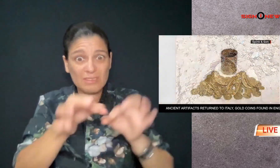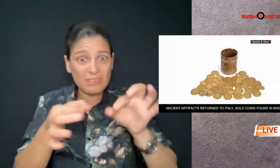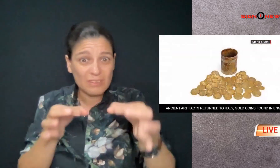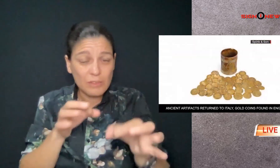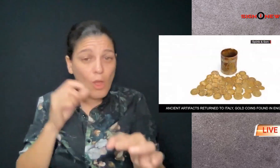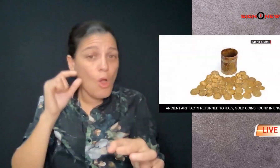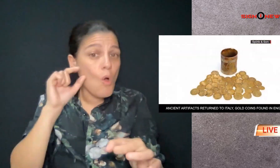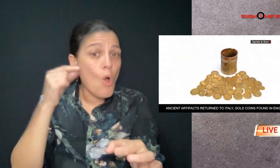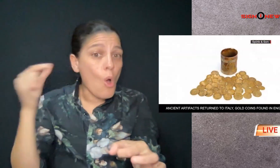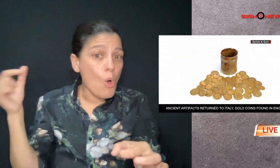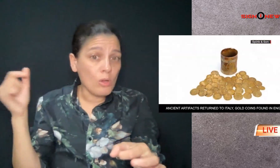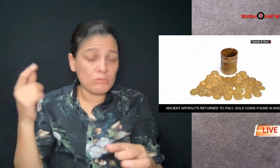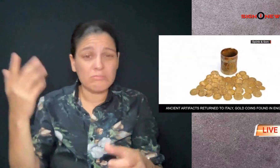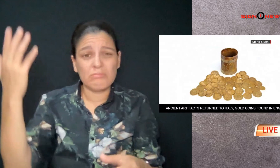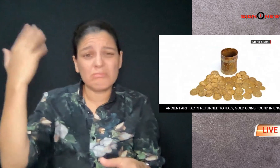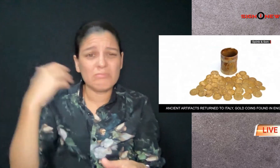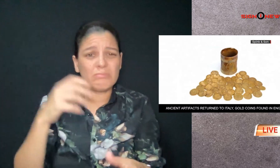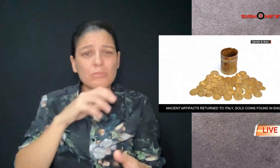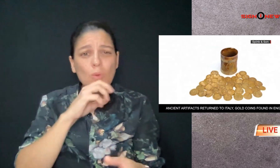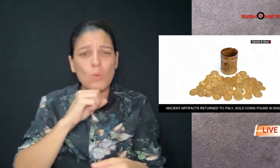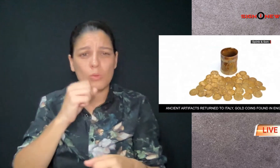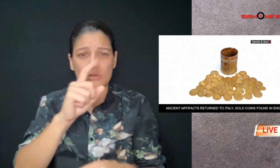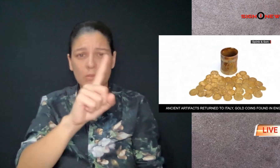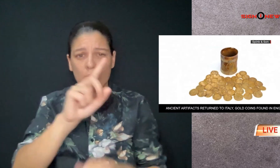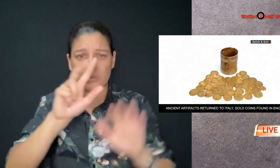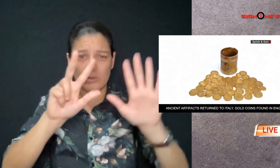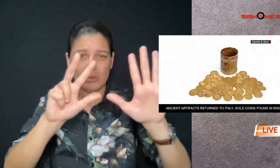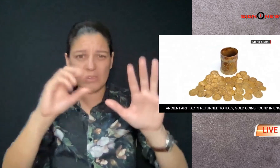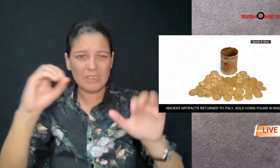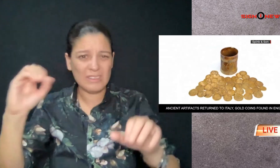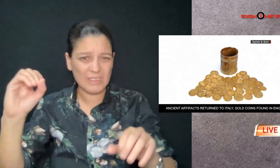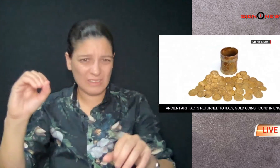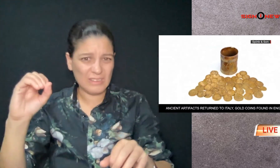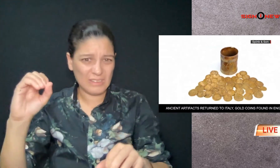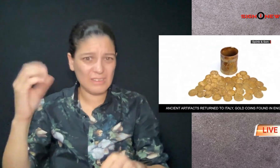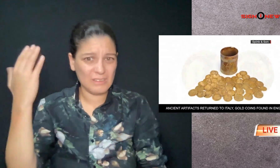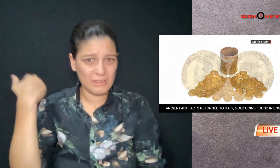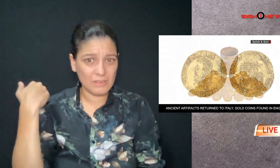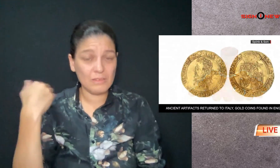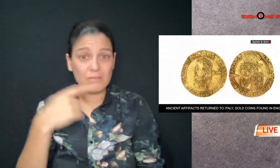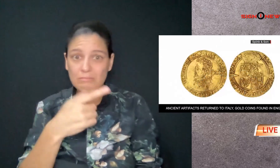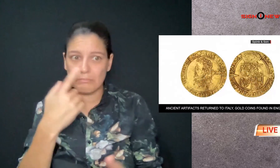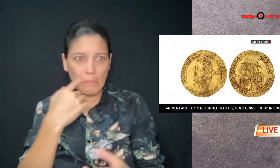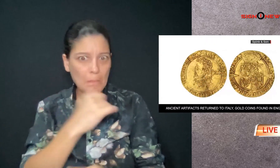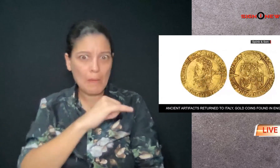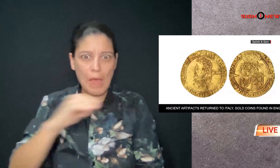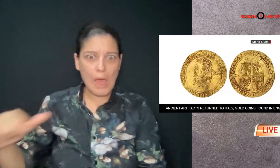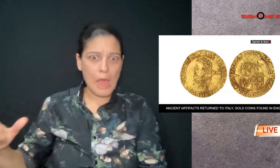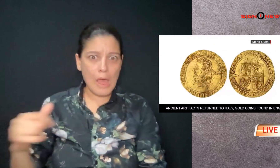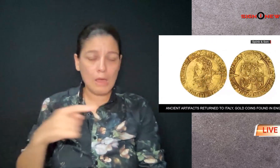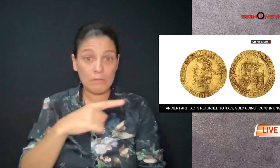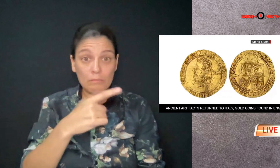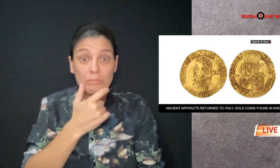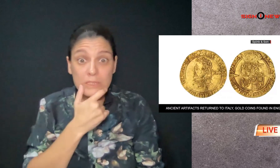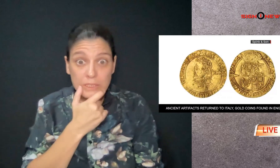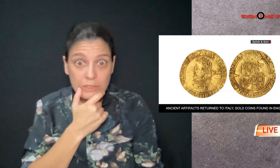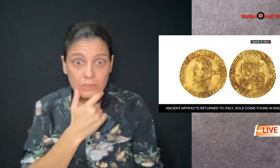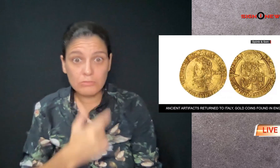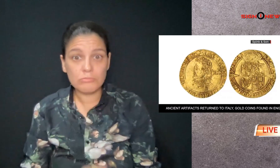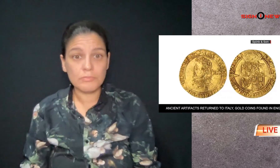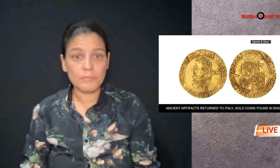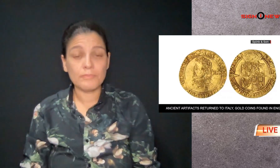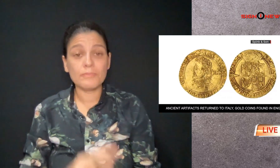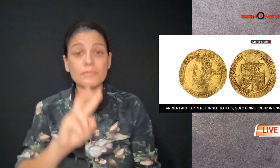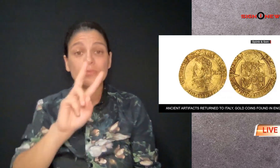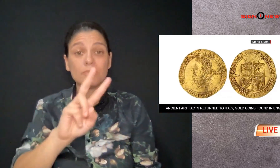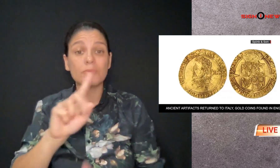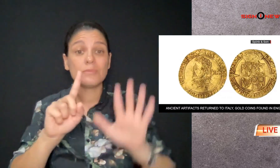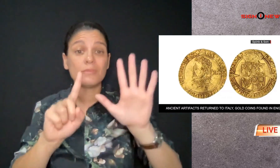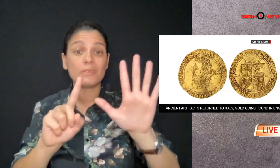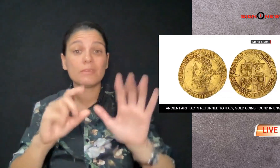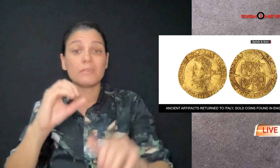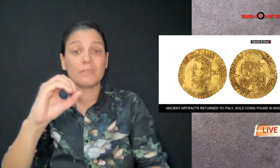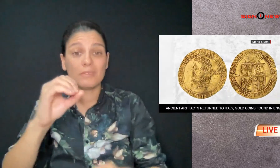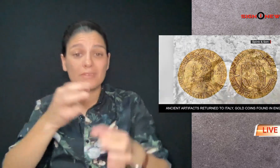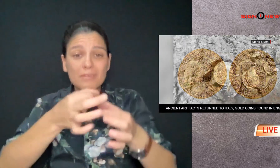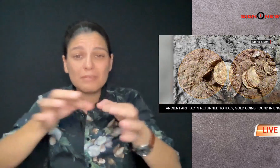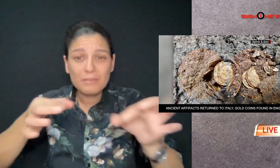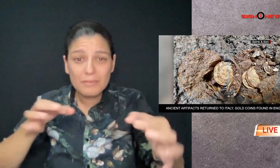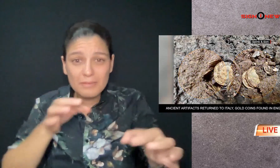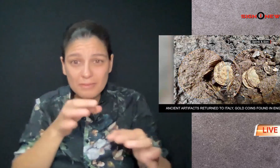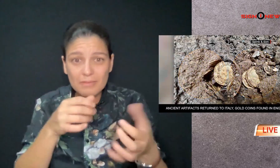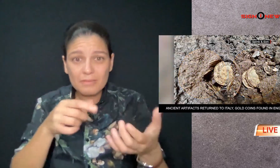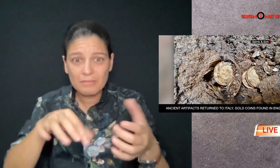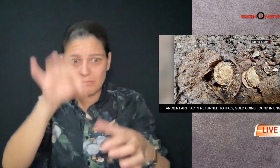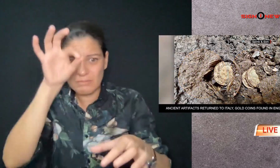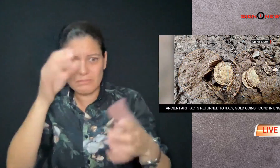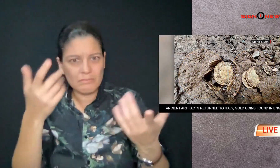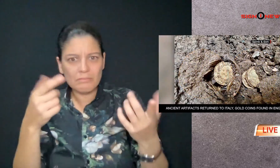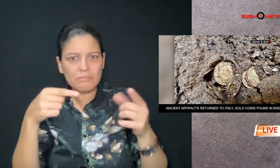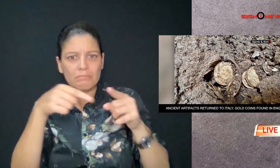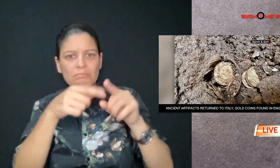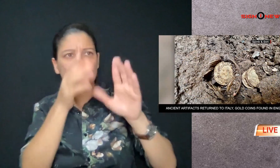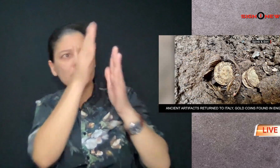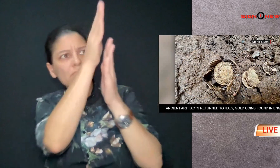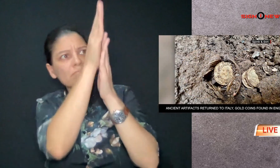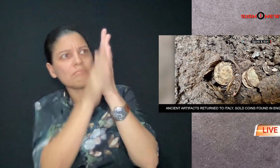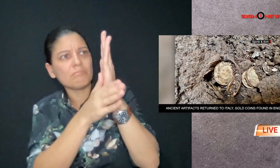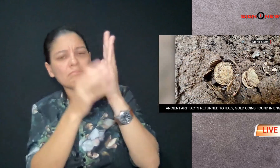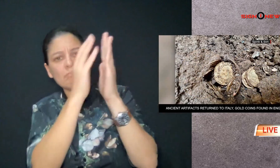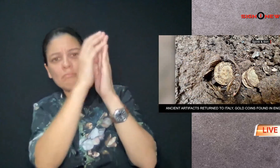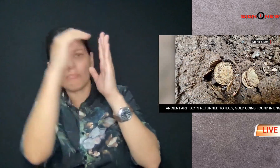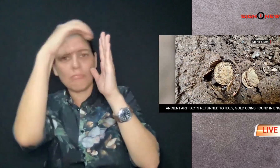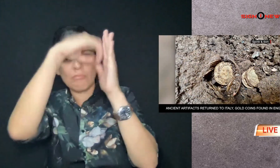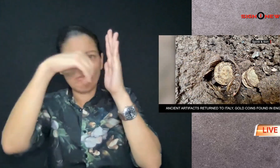of 18th-century gold coins ever uncovered in Britain 260 coins were found under the